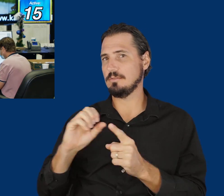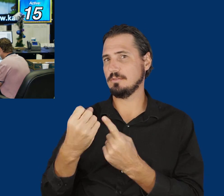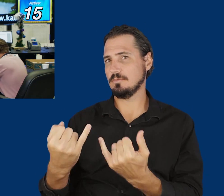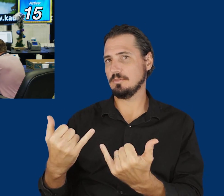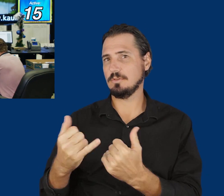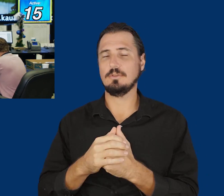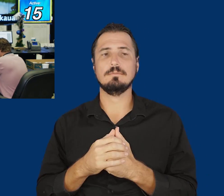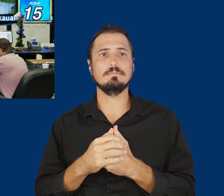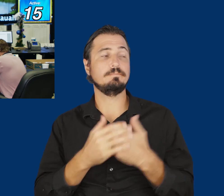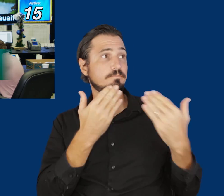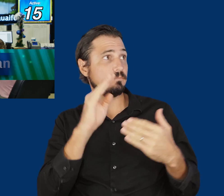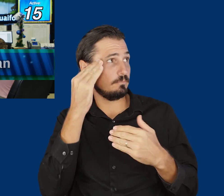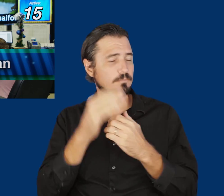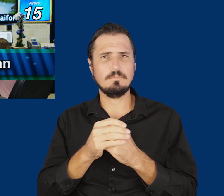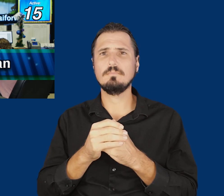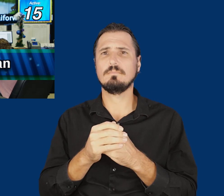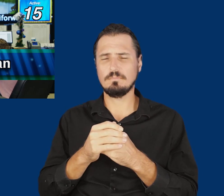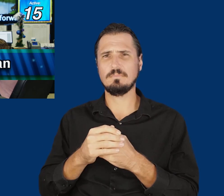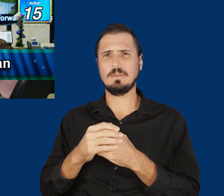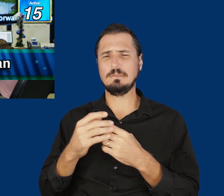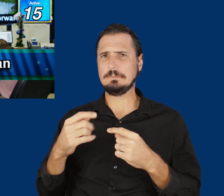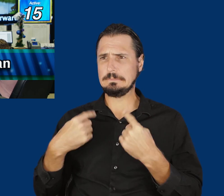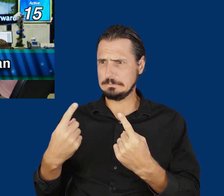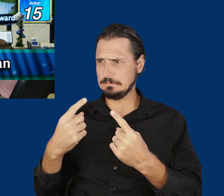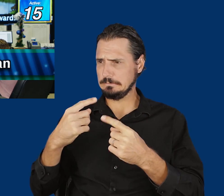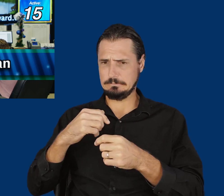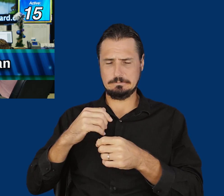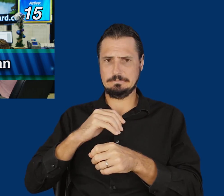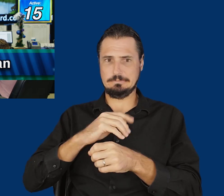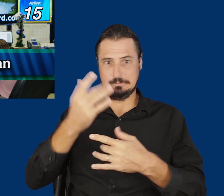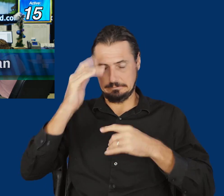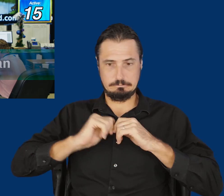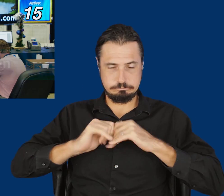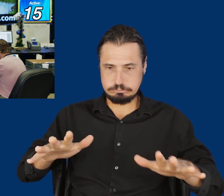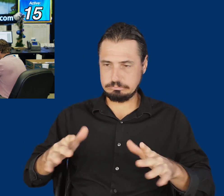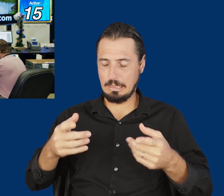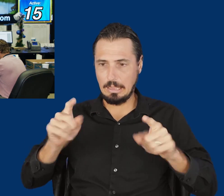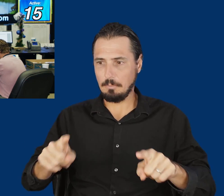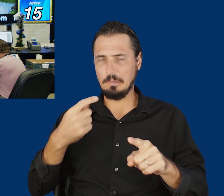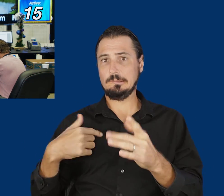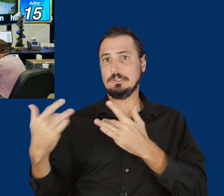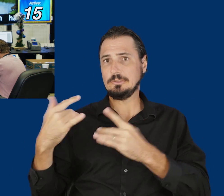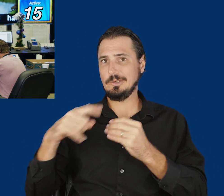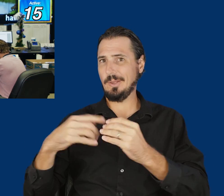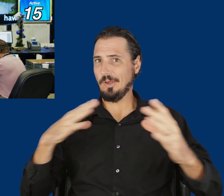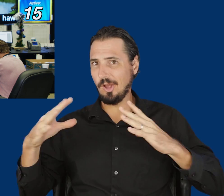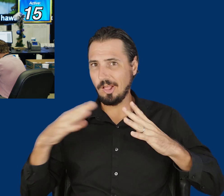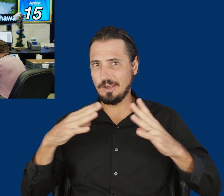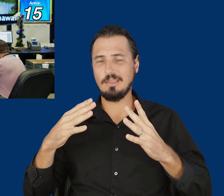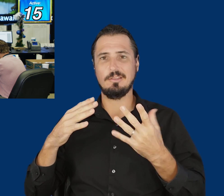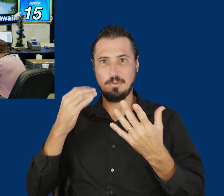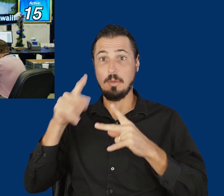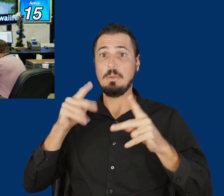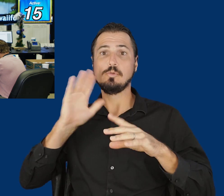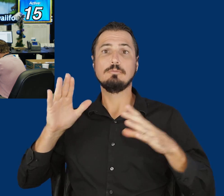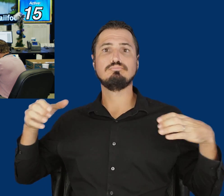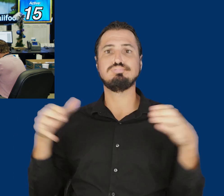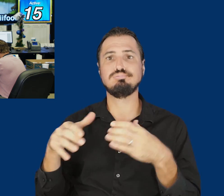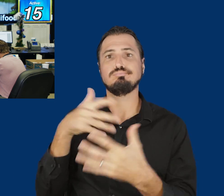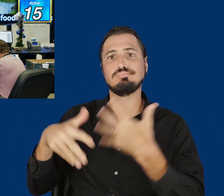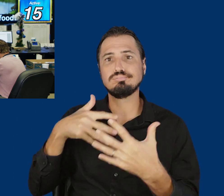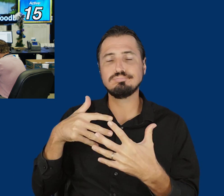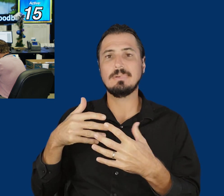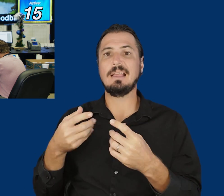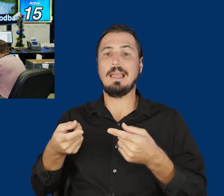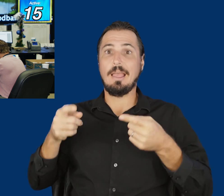One of the main concerns in this pandemic is that holiday gatherings can cause sudden increases in the spread of disease. That is why our messaging has emphasized the importance of taking